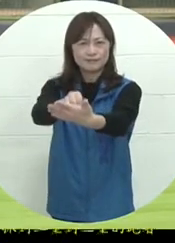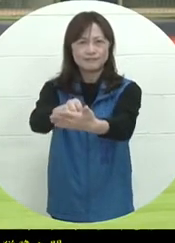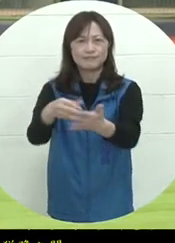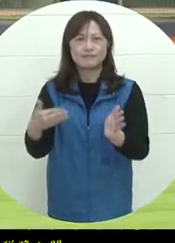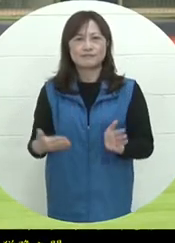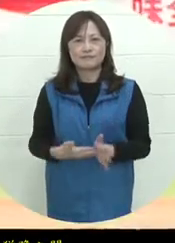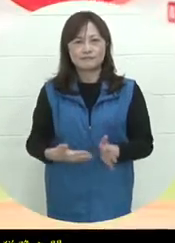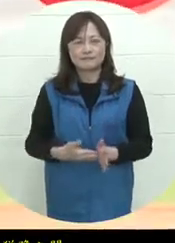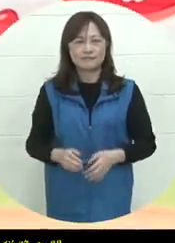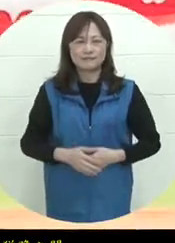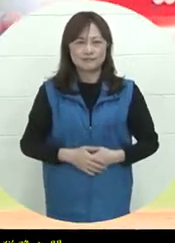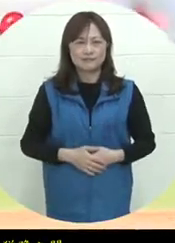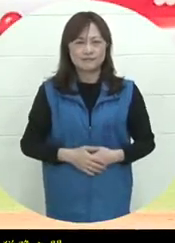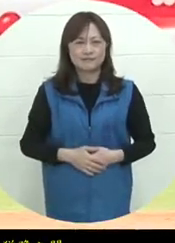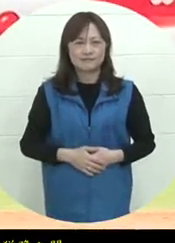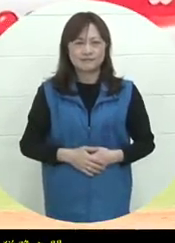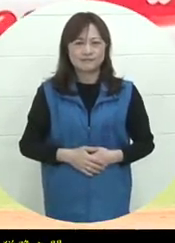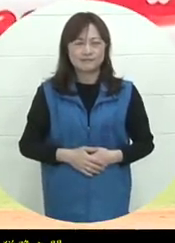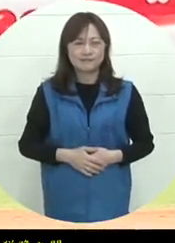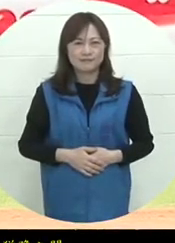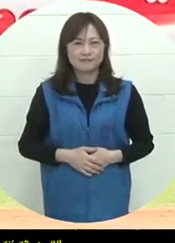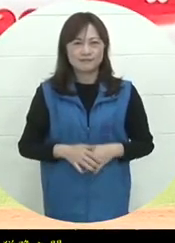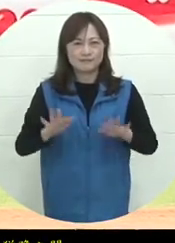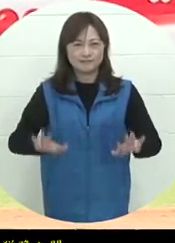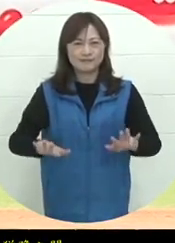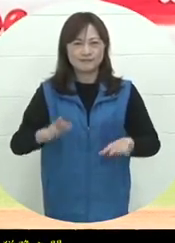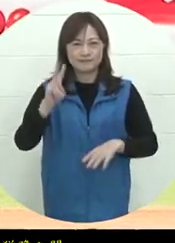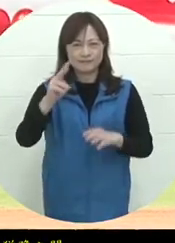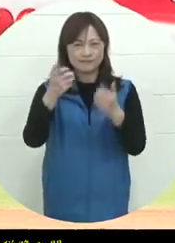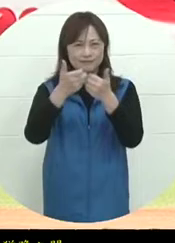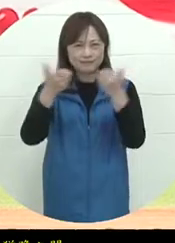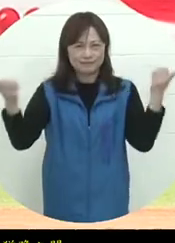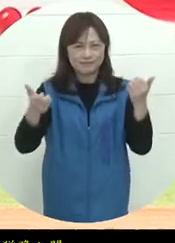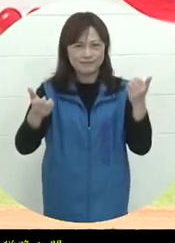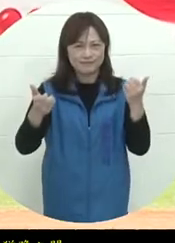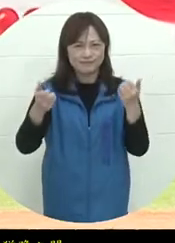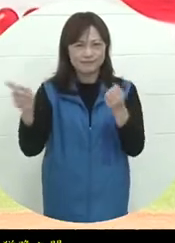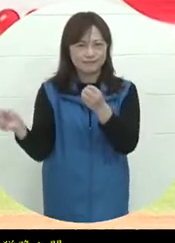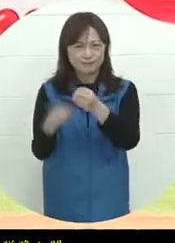, a wall of the right field also pulled in the direction of this UI.